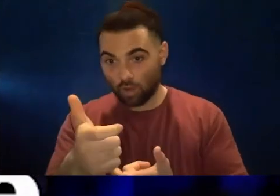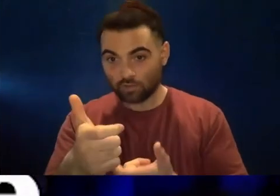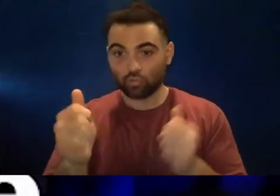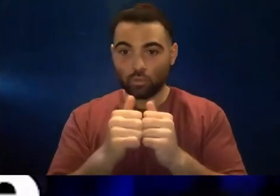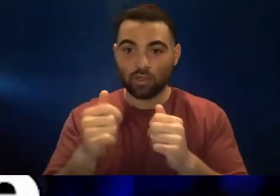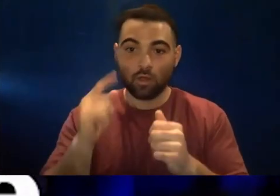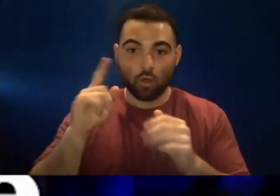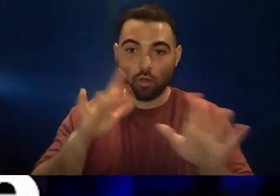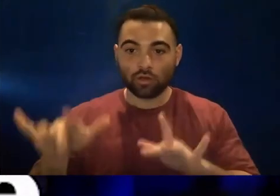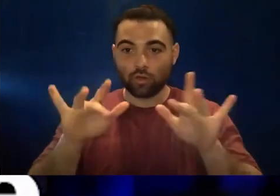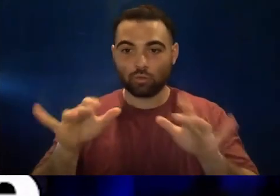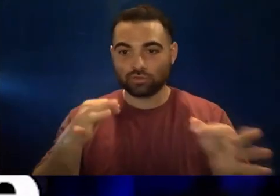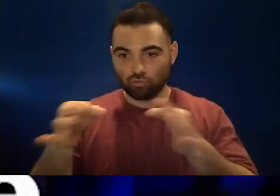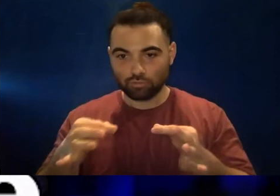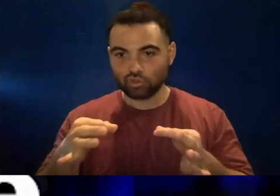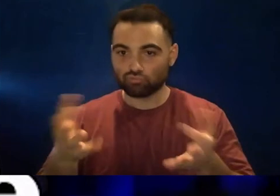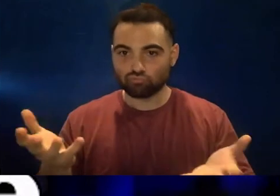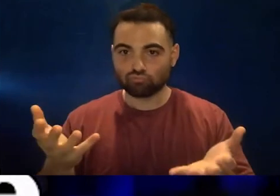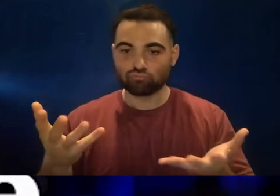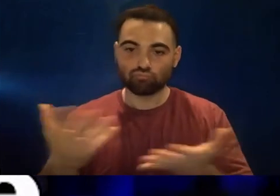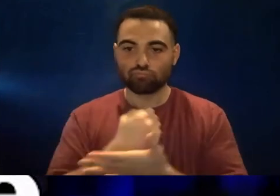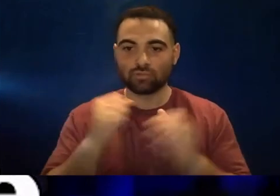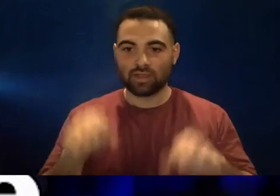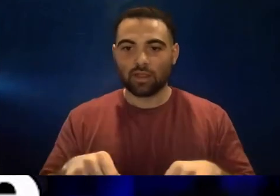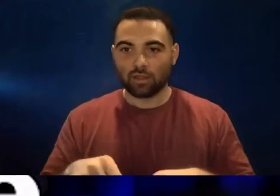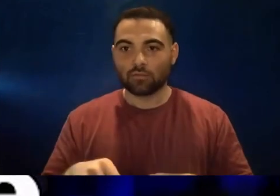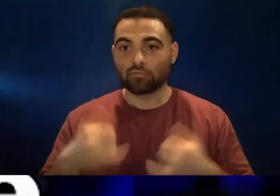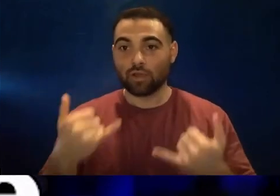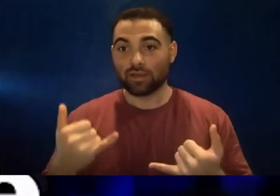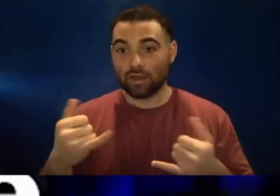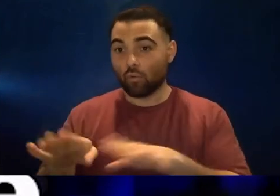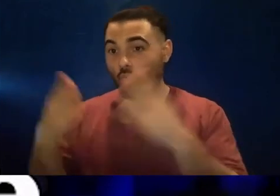Currently I'm actually open Boston at MIT and MIT